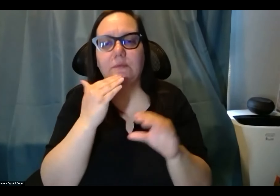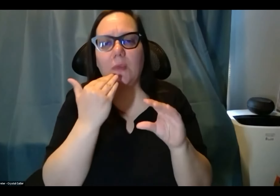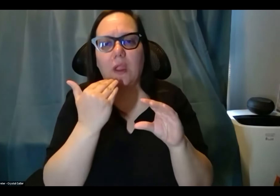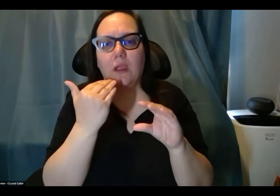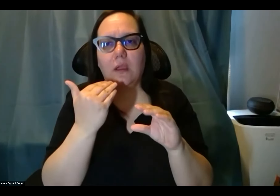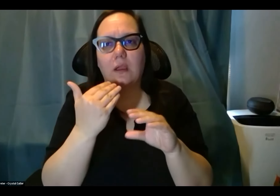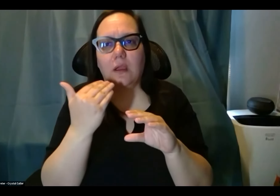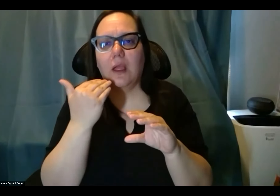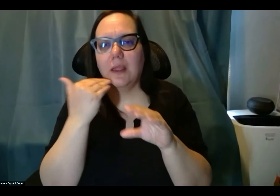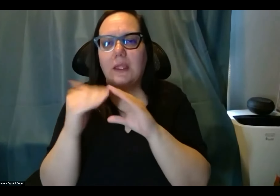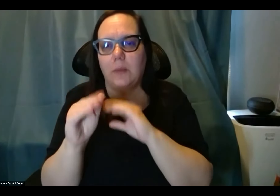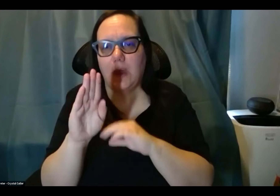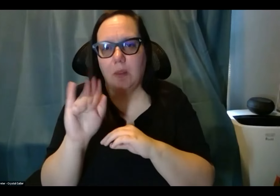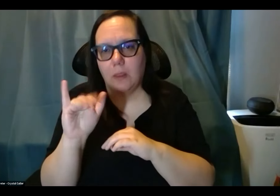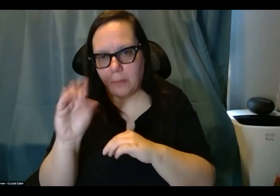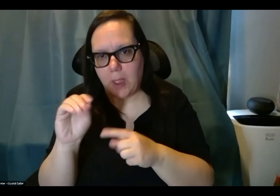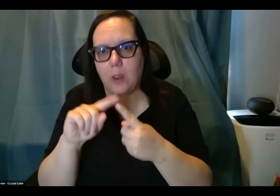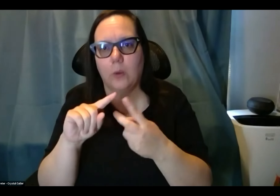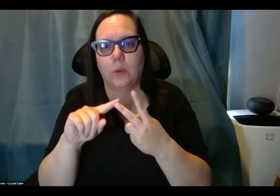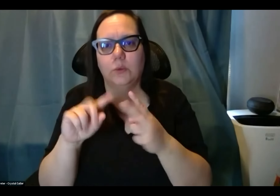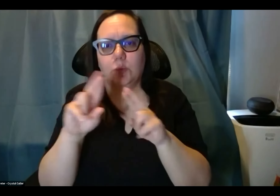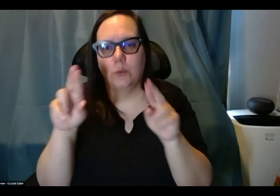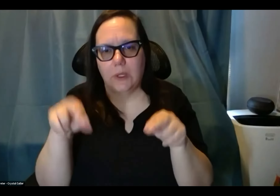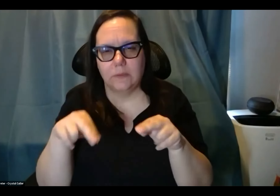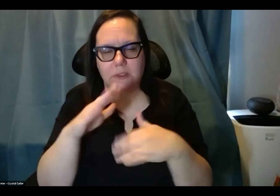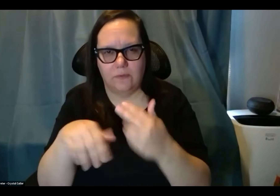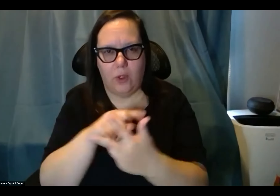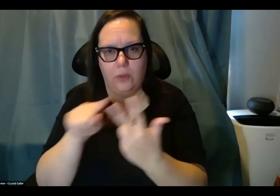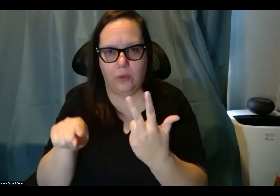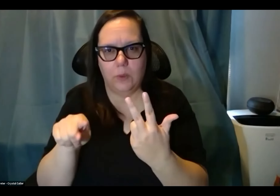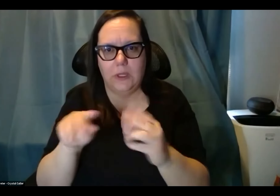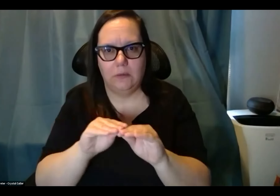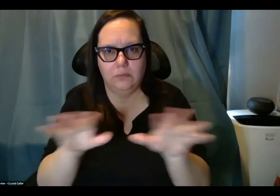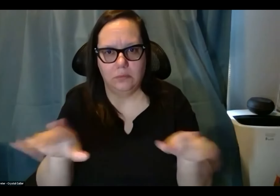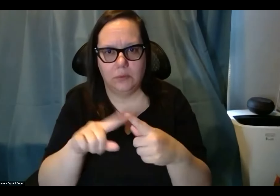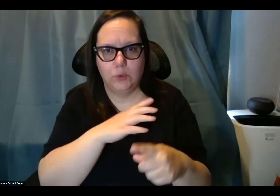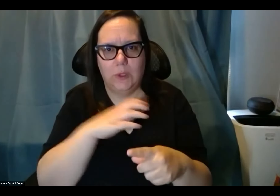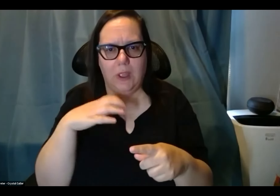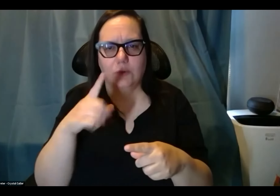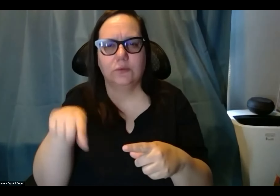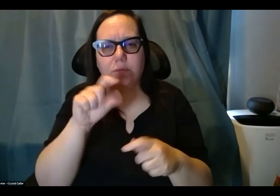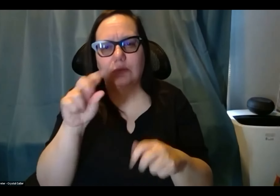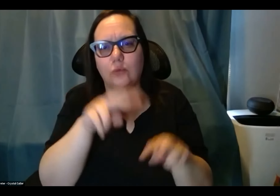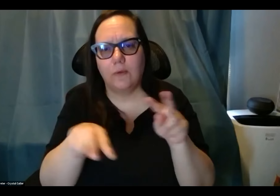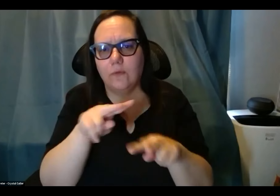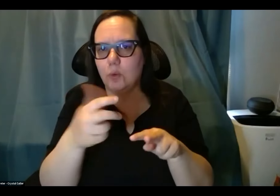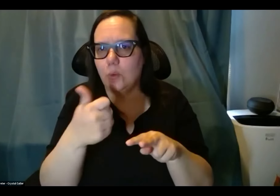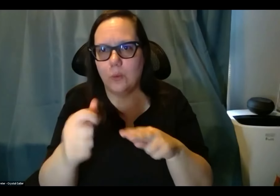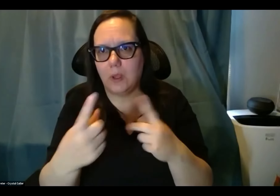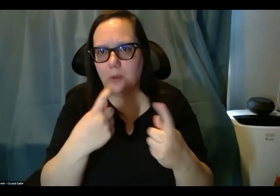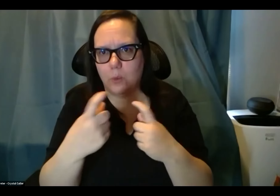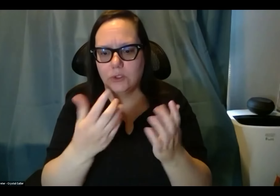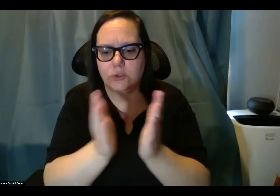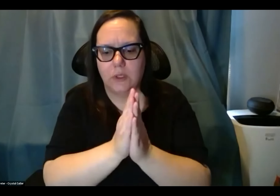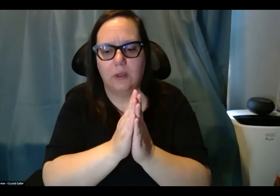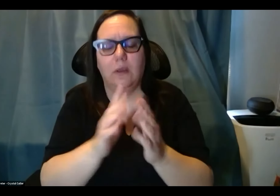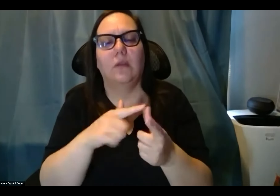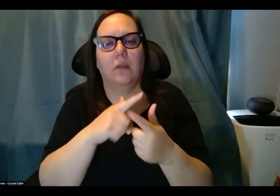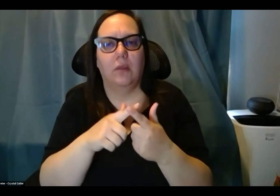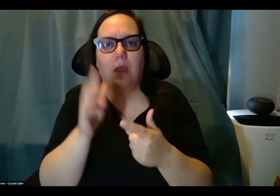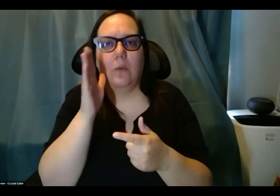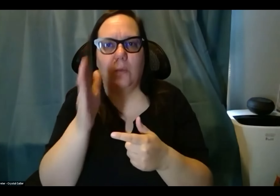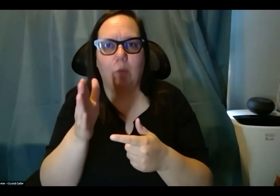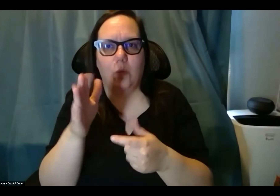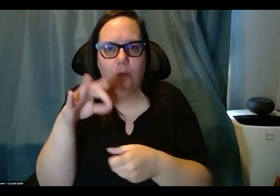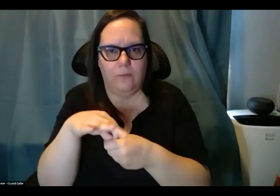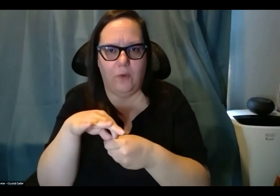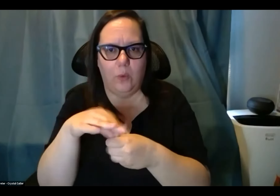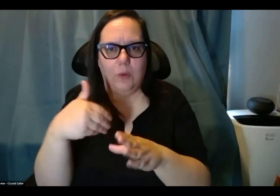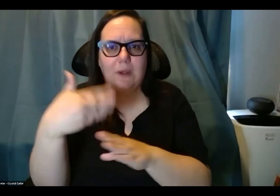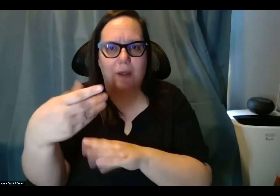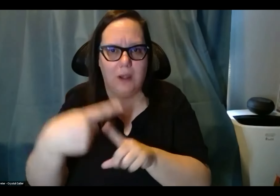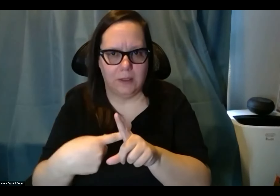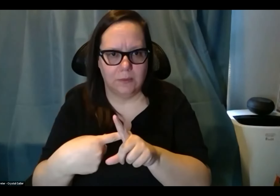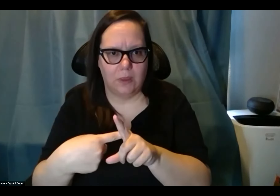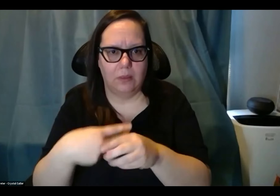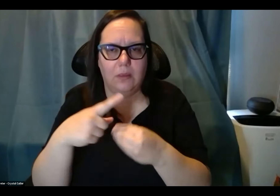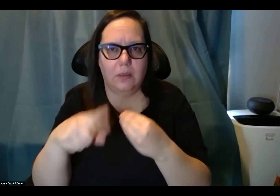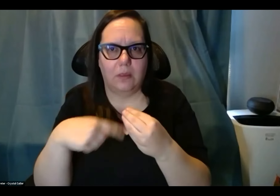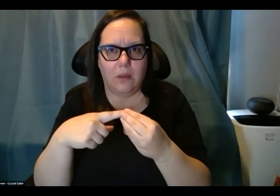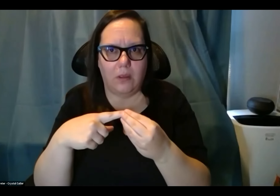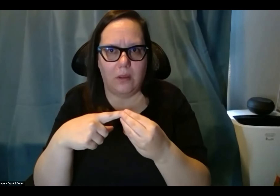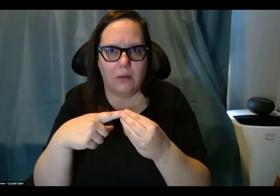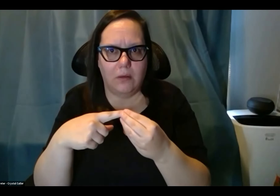and resumes to the council to review and ask questions, and we will vet next month on whether